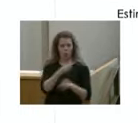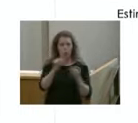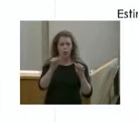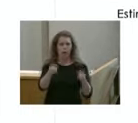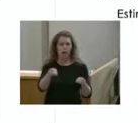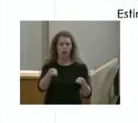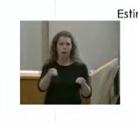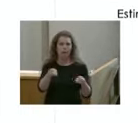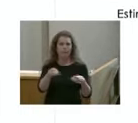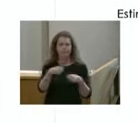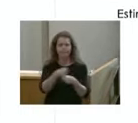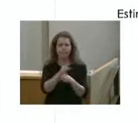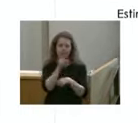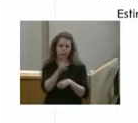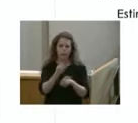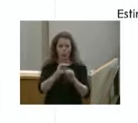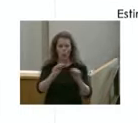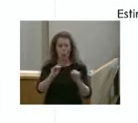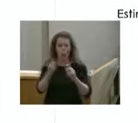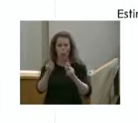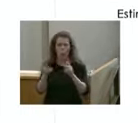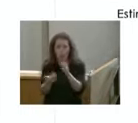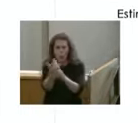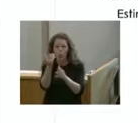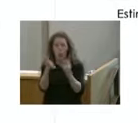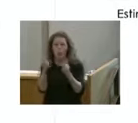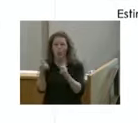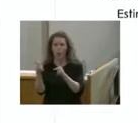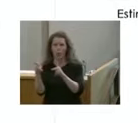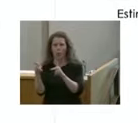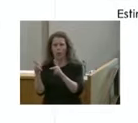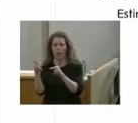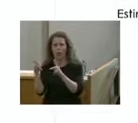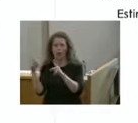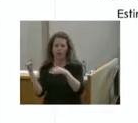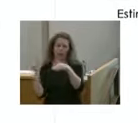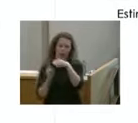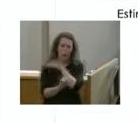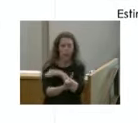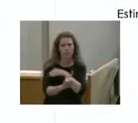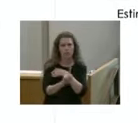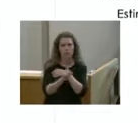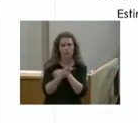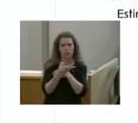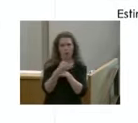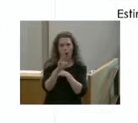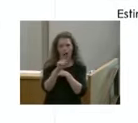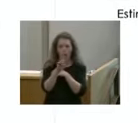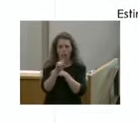no one coming in and everyone stood in place for 14 days, as you jokingly